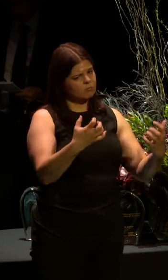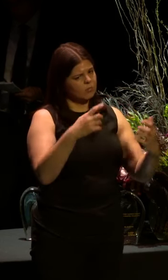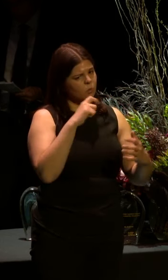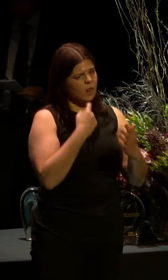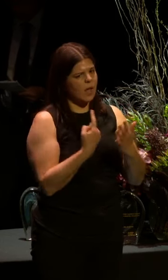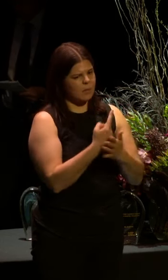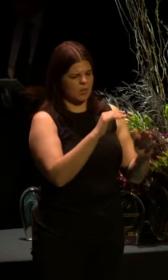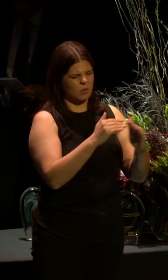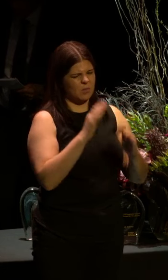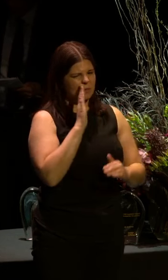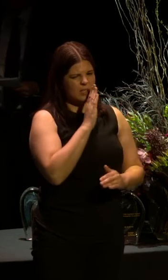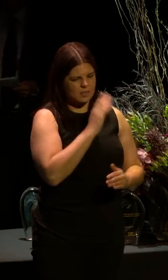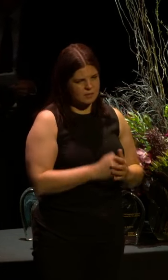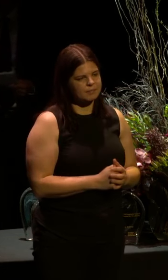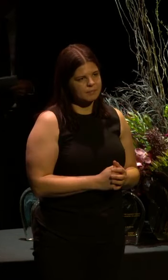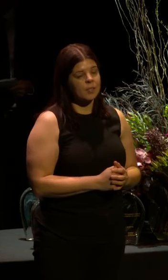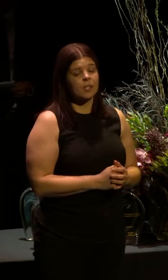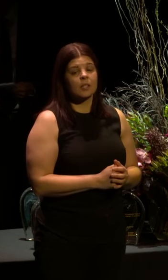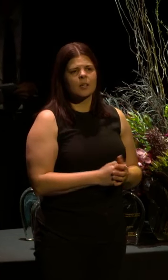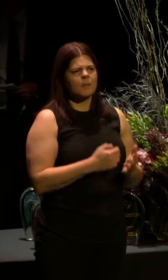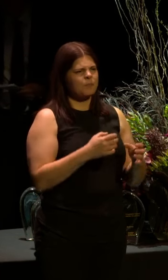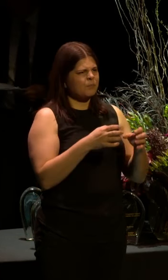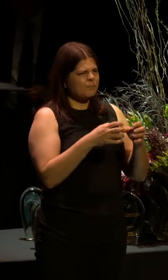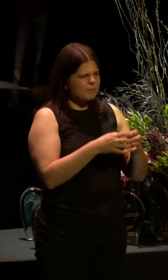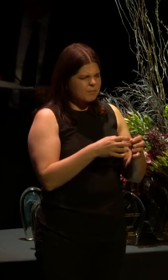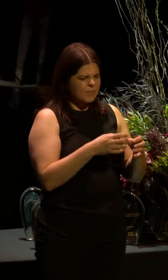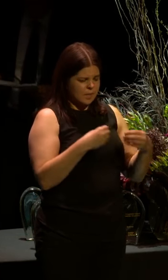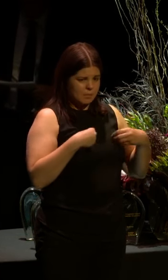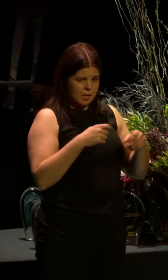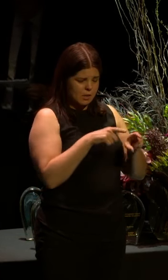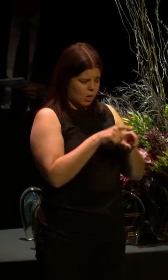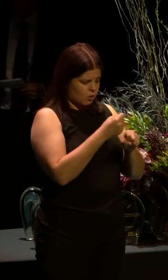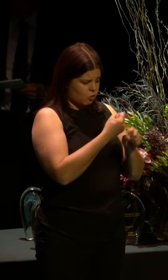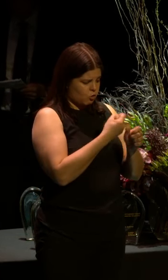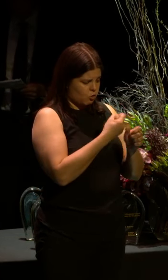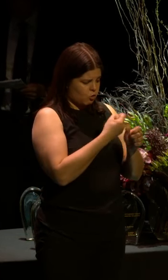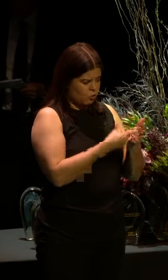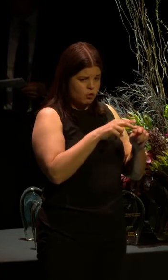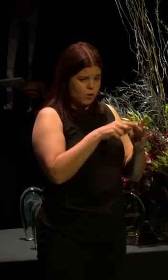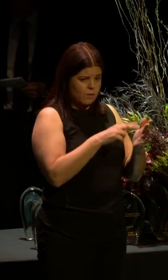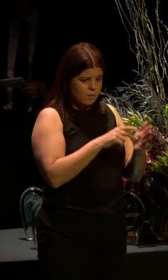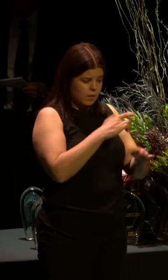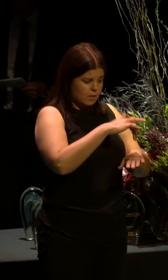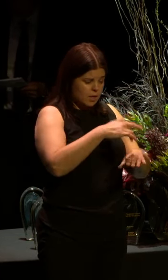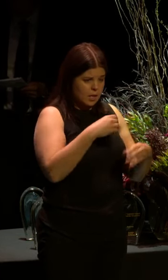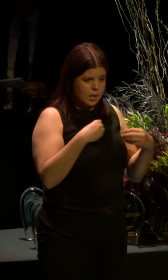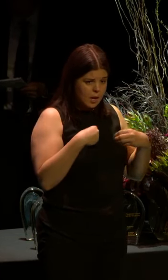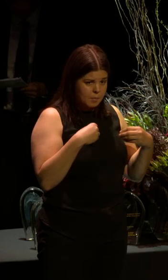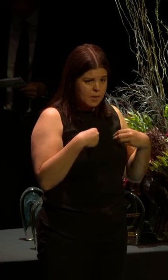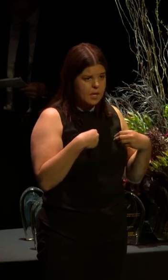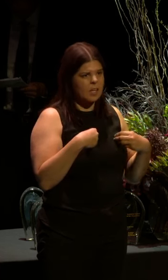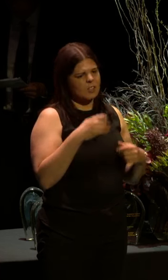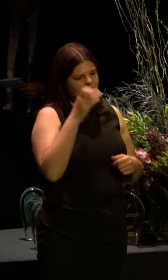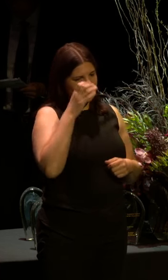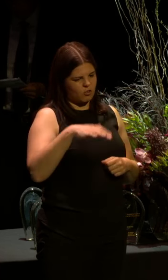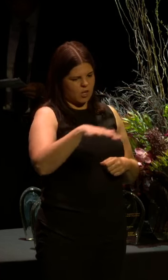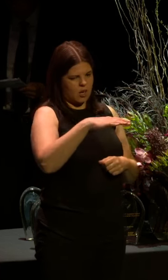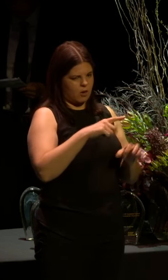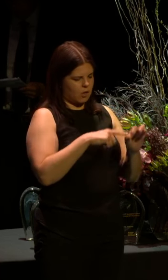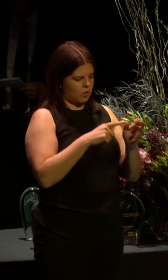and many of them with the smaller companies like Griffin Theatre Company. They were also regional. For me, that was in Queanbeyan, NSW.